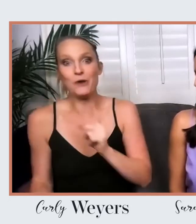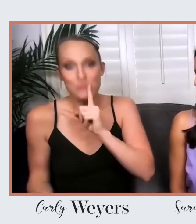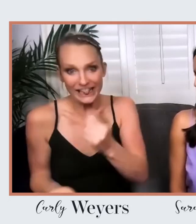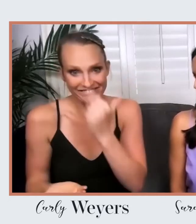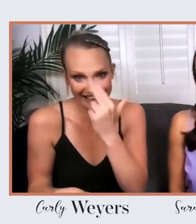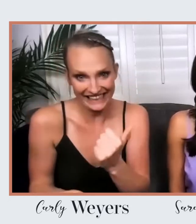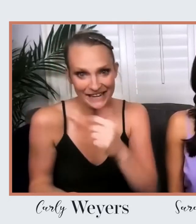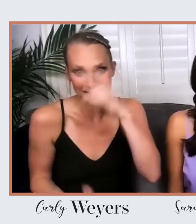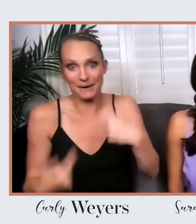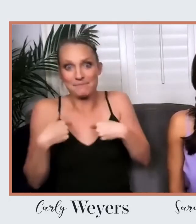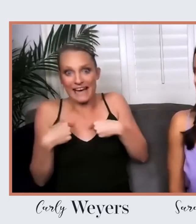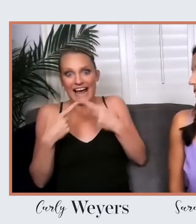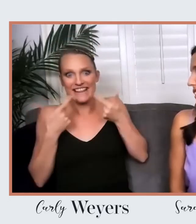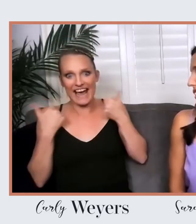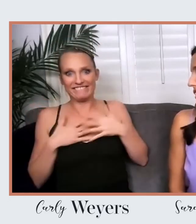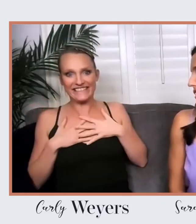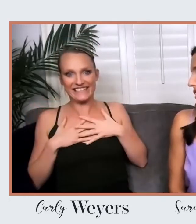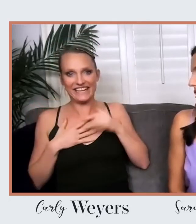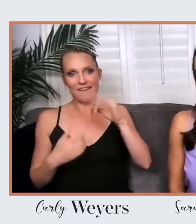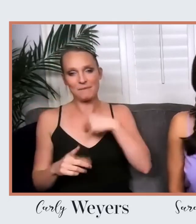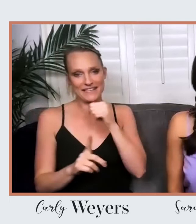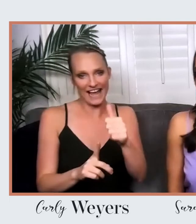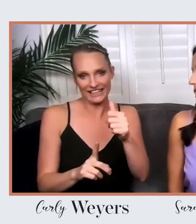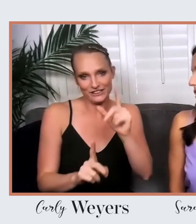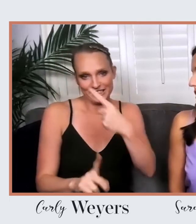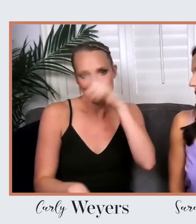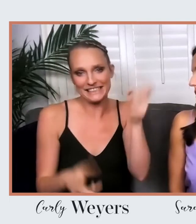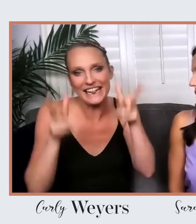But now you really know that the show is funny because I'm laughing, not because you're hearing other people laugh,